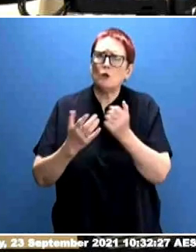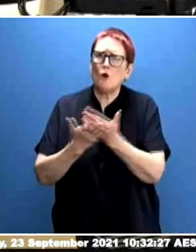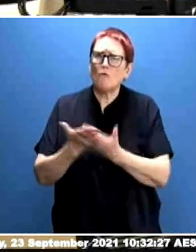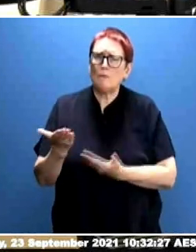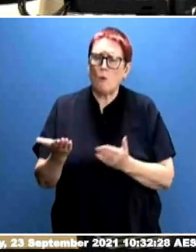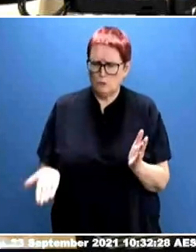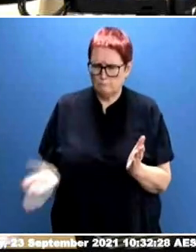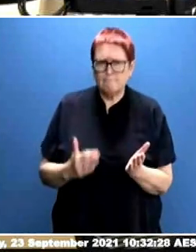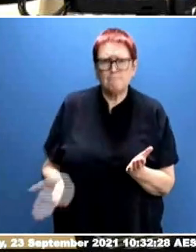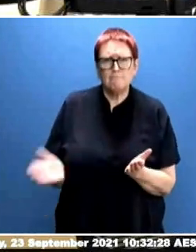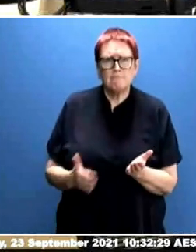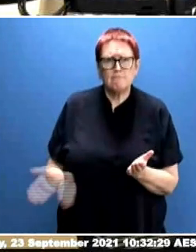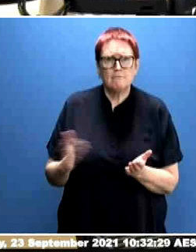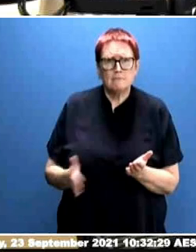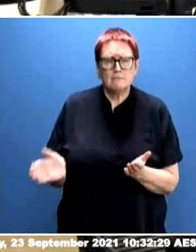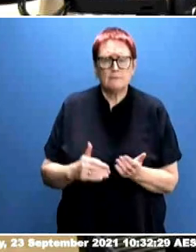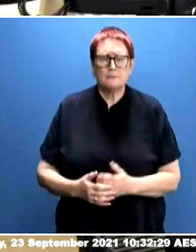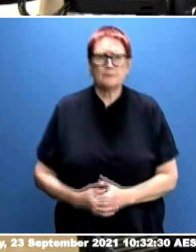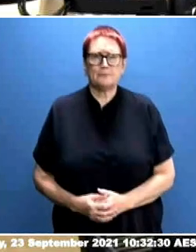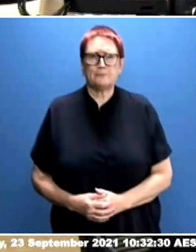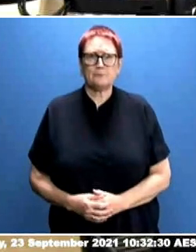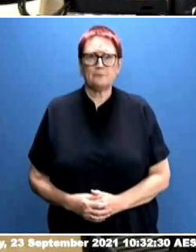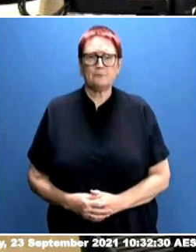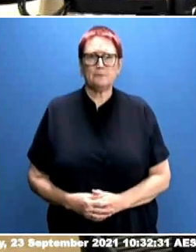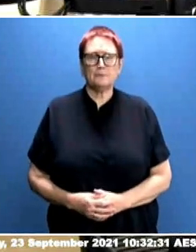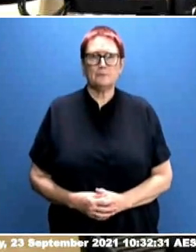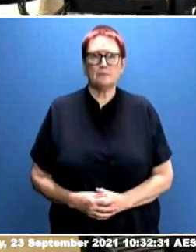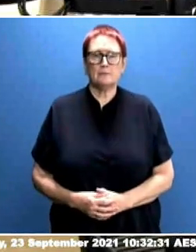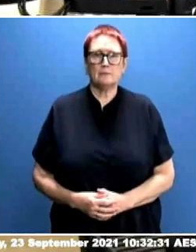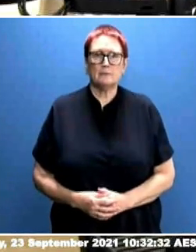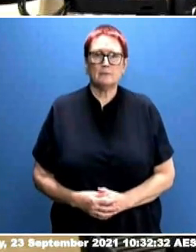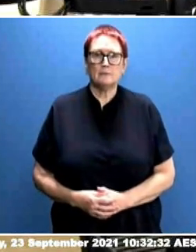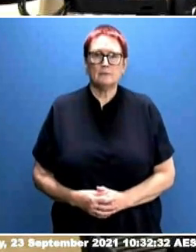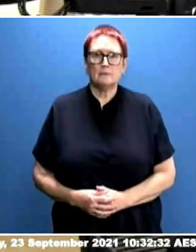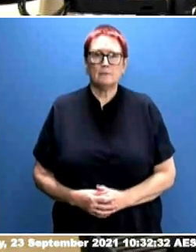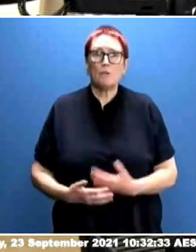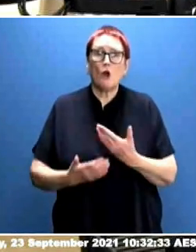If we turn back firstly to page 29,